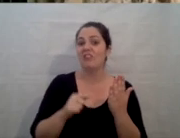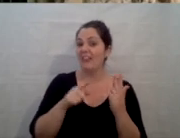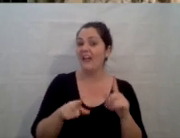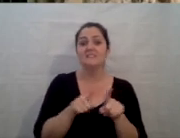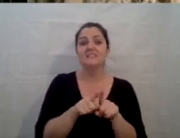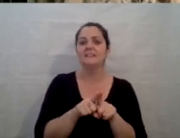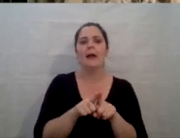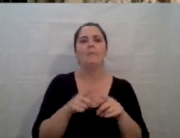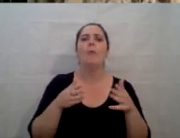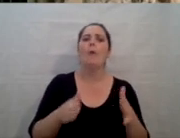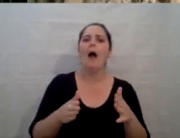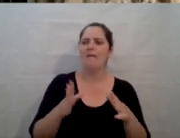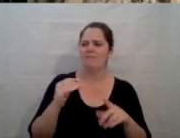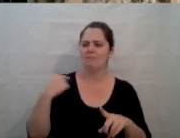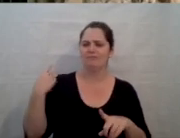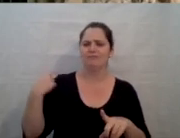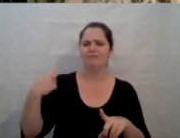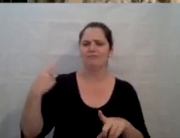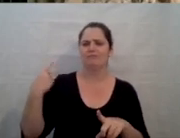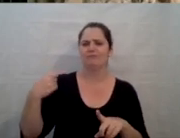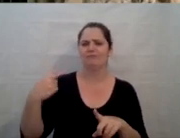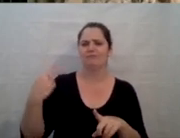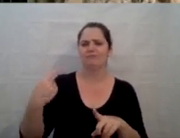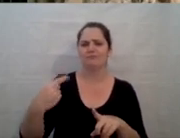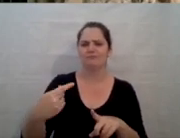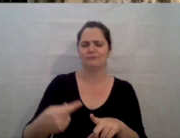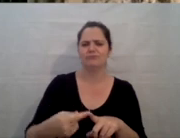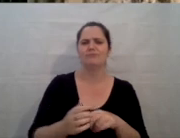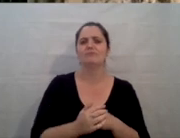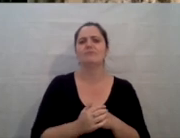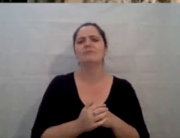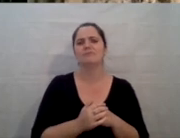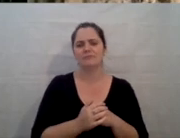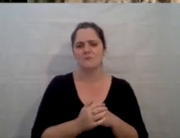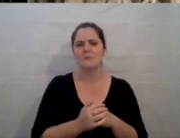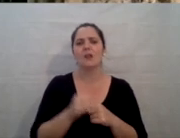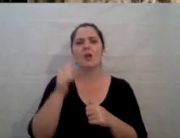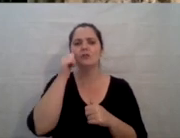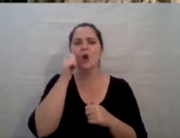hundred years. There have been changes obviously in the in the labour politics and the gender politics,